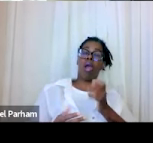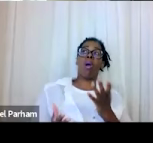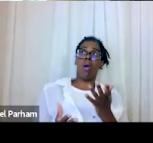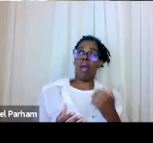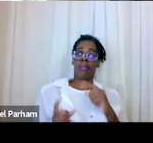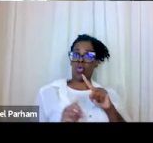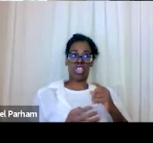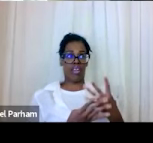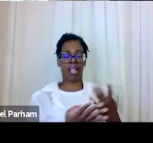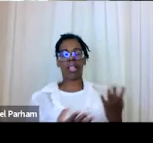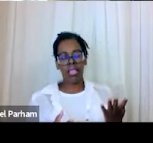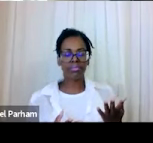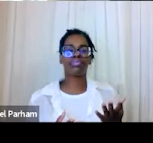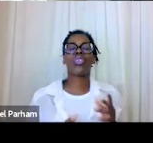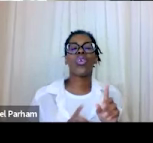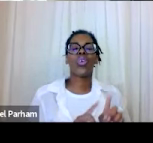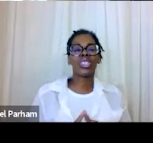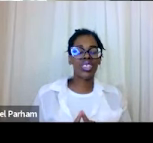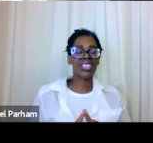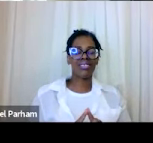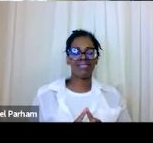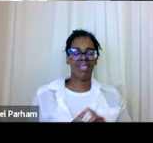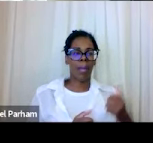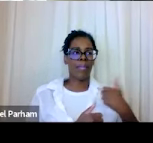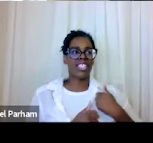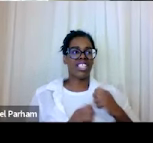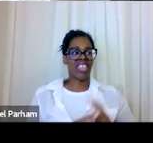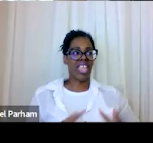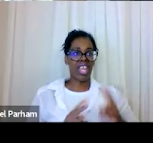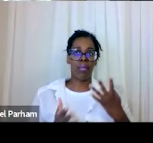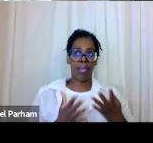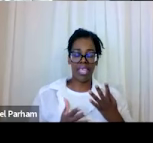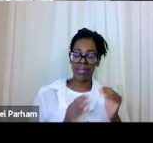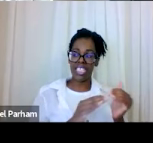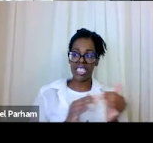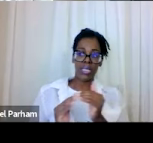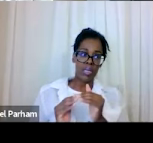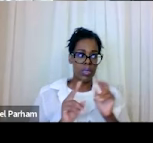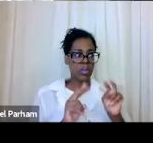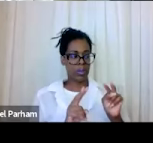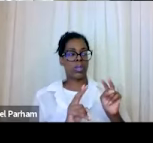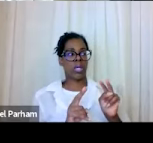And then it might also violate those military values, so they might receive judgment from their peers who served with them.